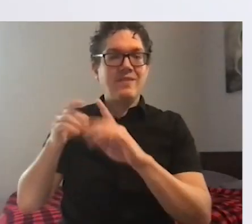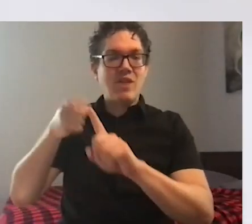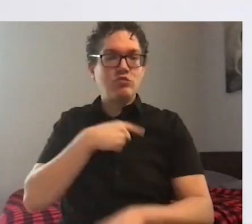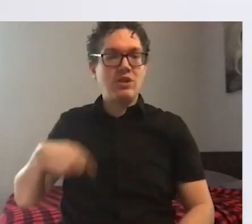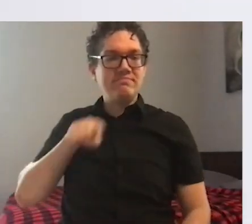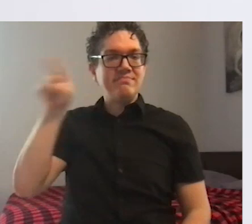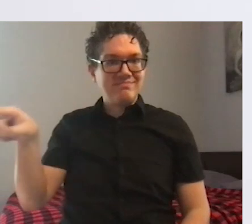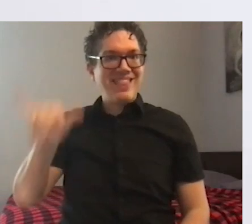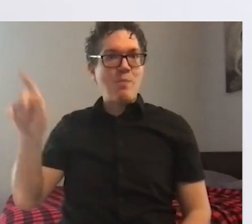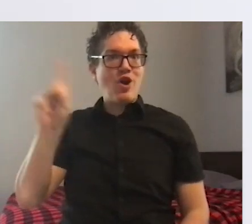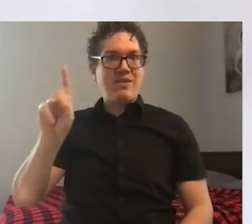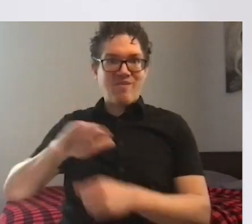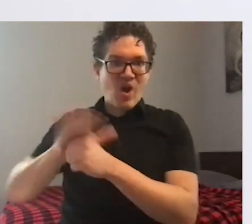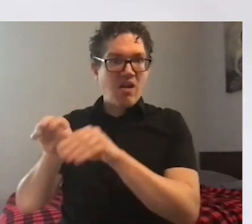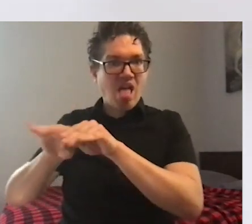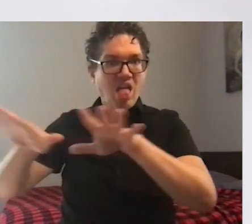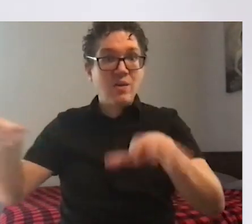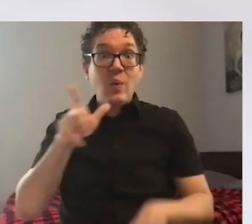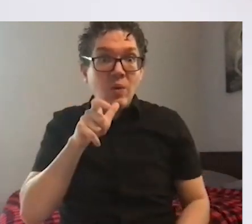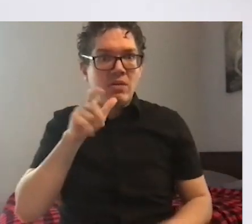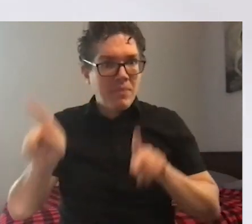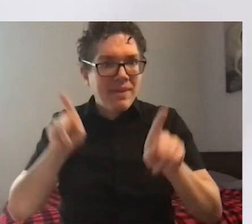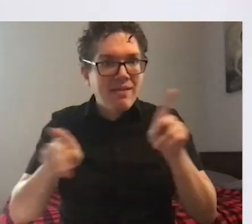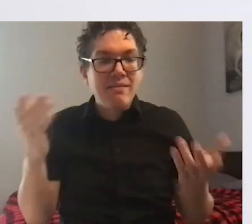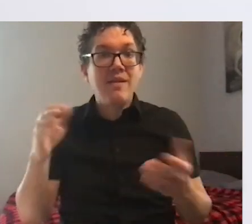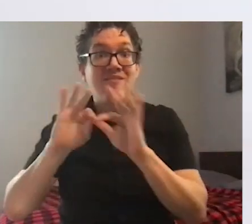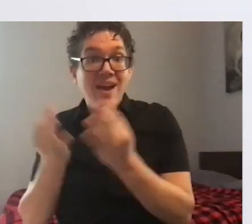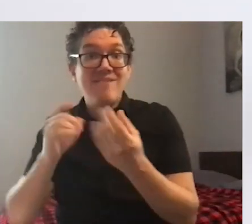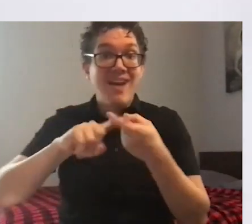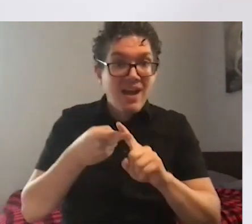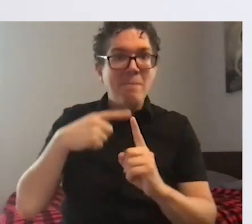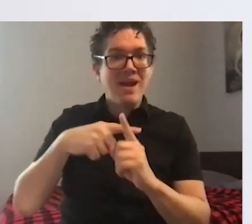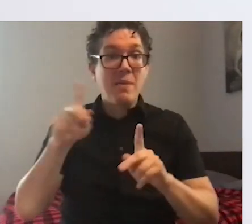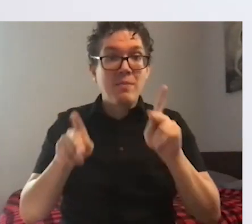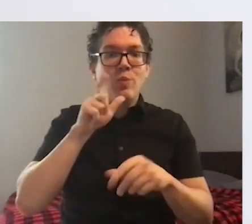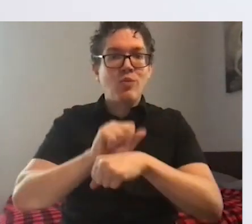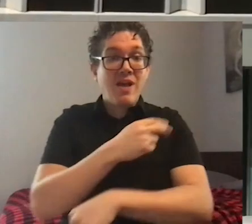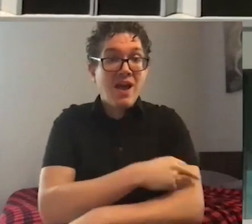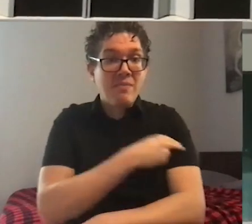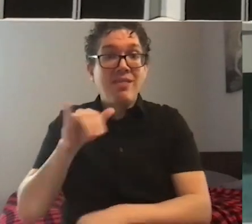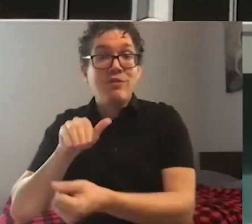Since first occurring in Wuhan animal markets, the disease has quickly spread from sick individuals